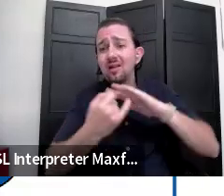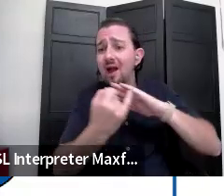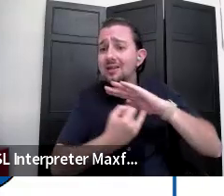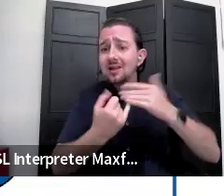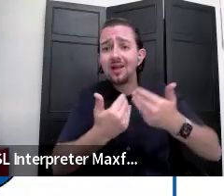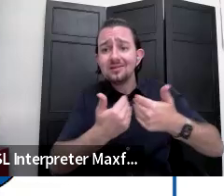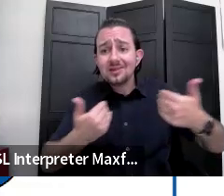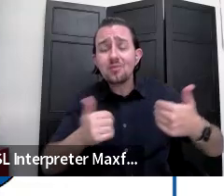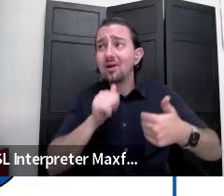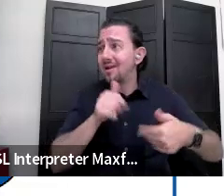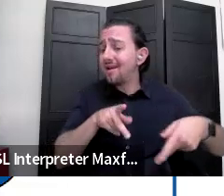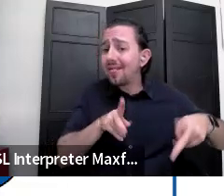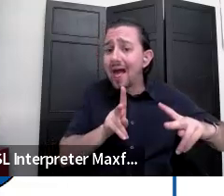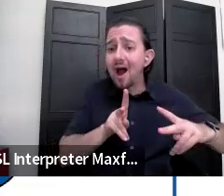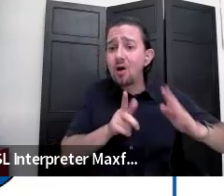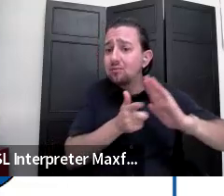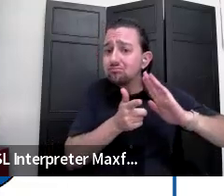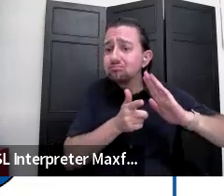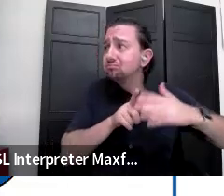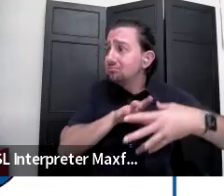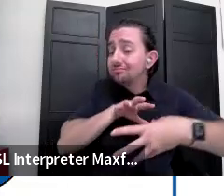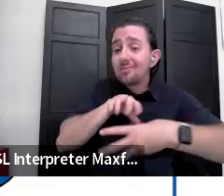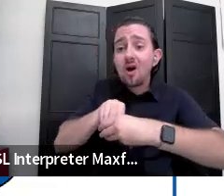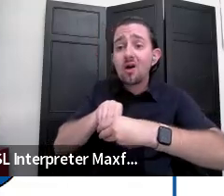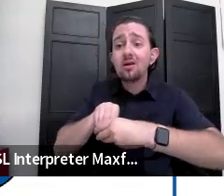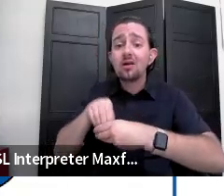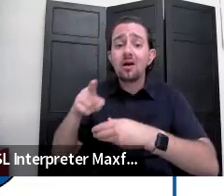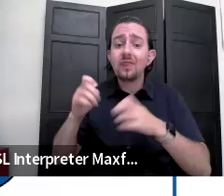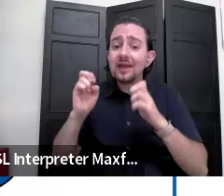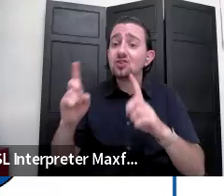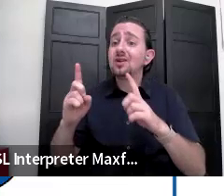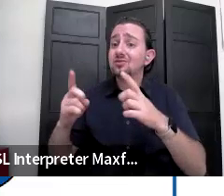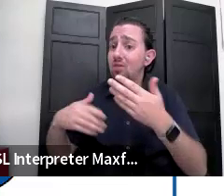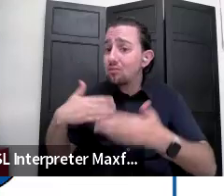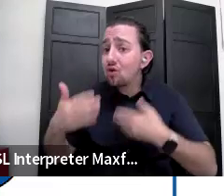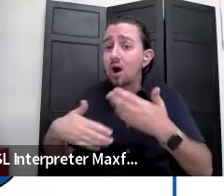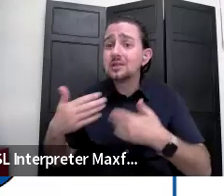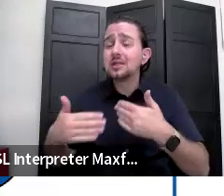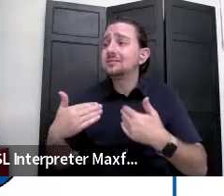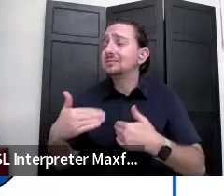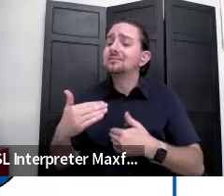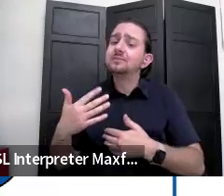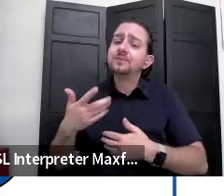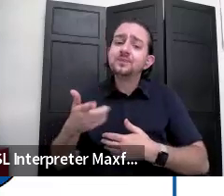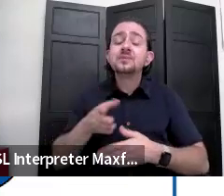be part of the educational process. And then certificate tracks instead of